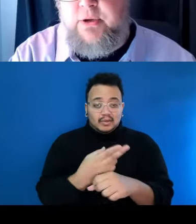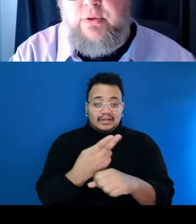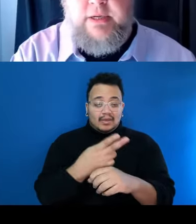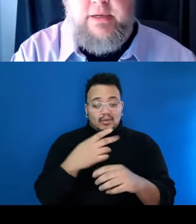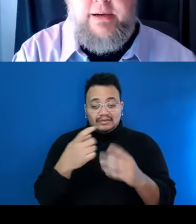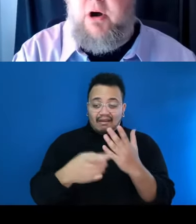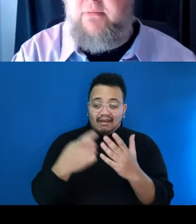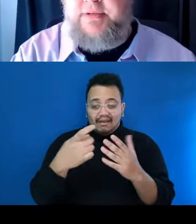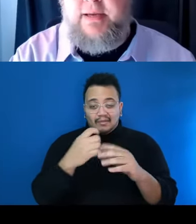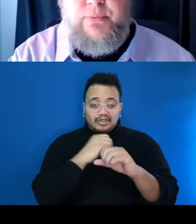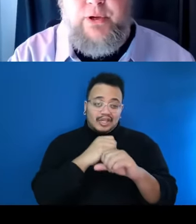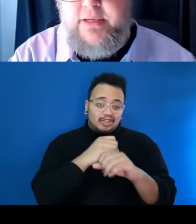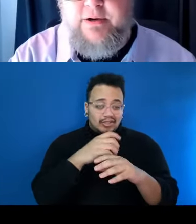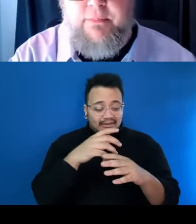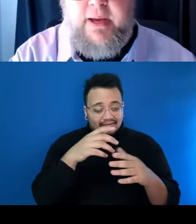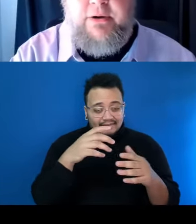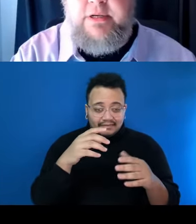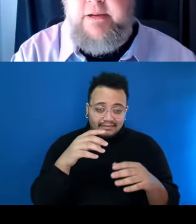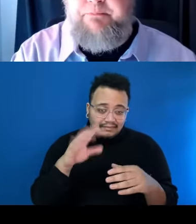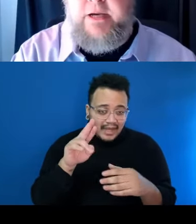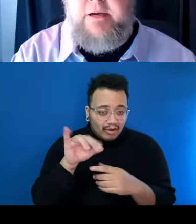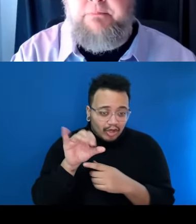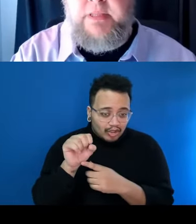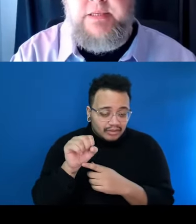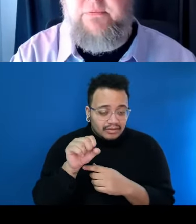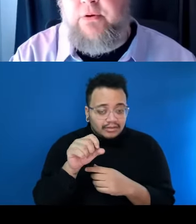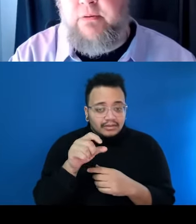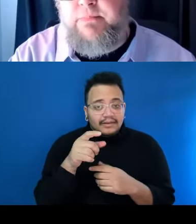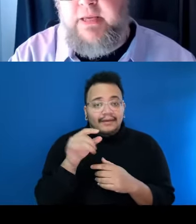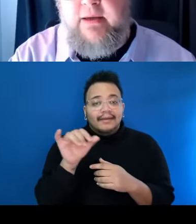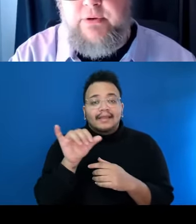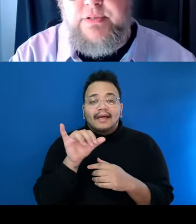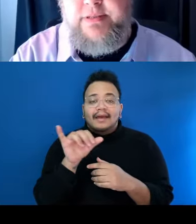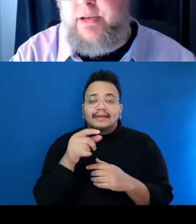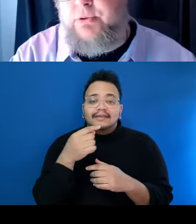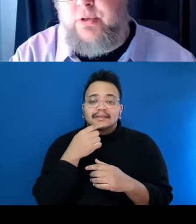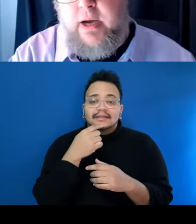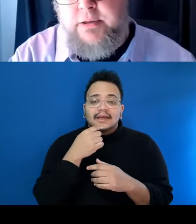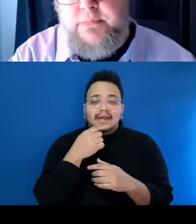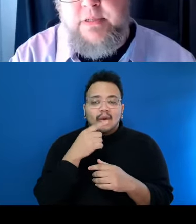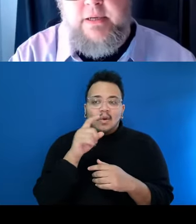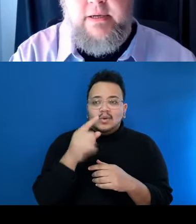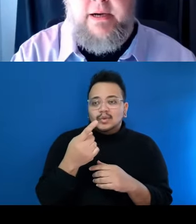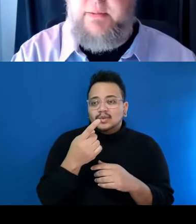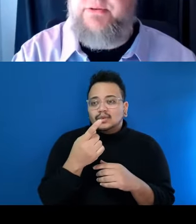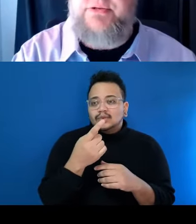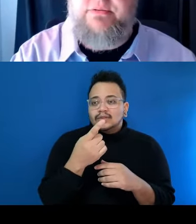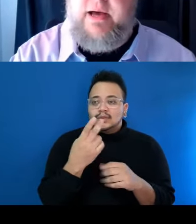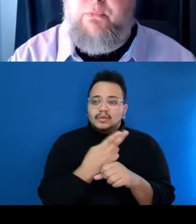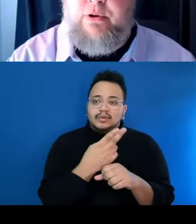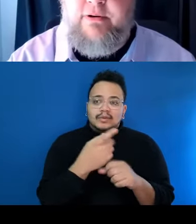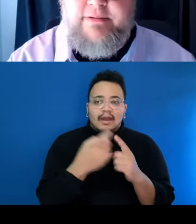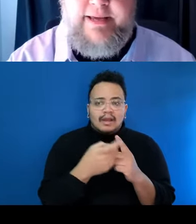So, oftentimes we only hear about safer behaviors that include condoms and there's a lot more